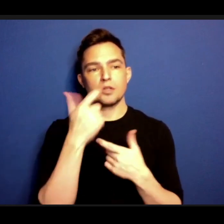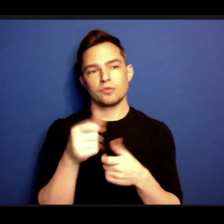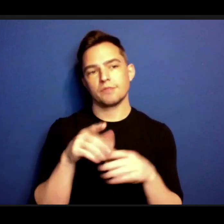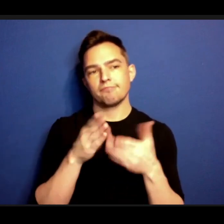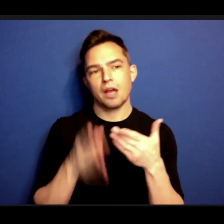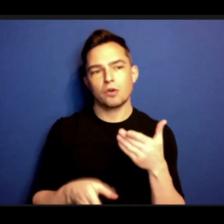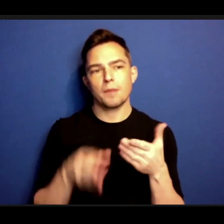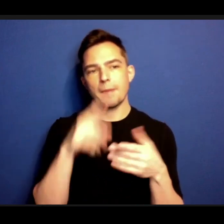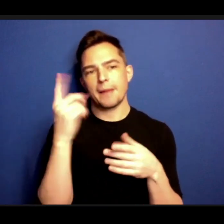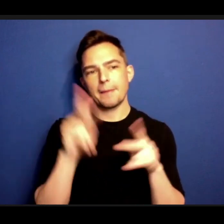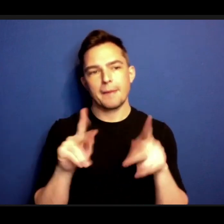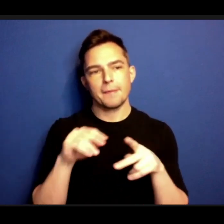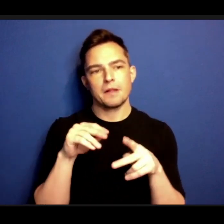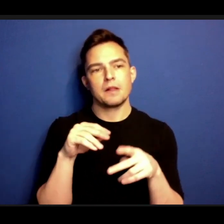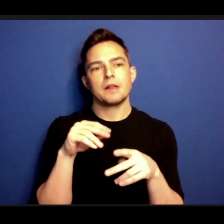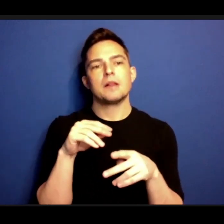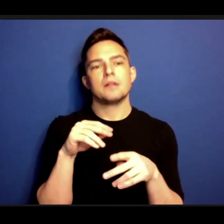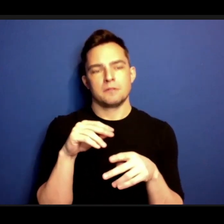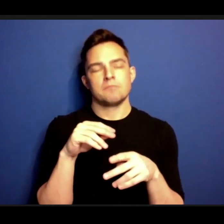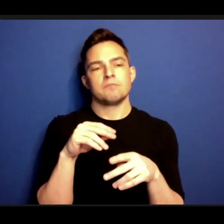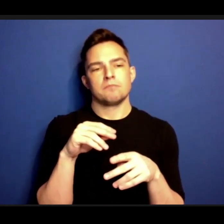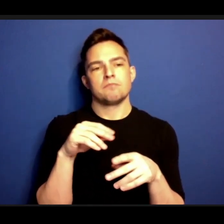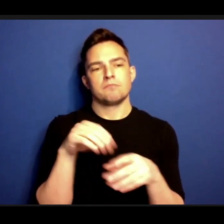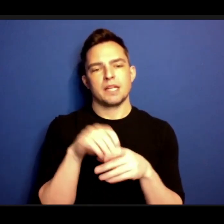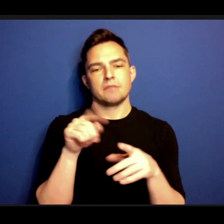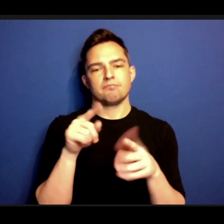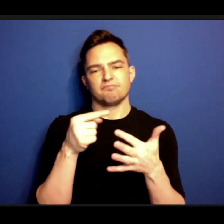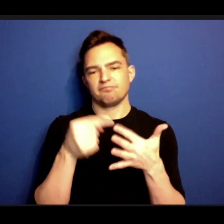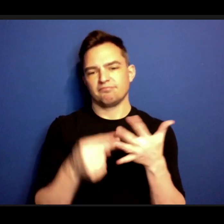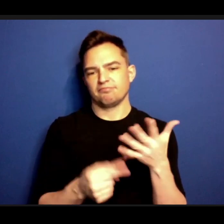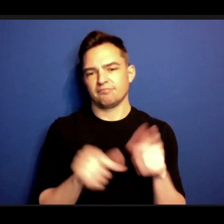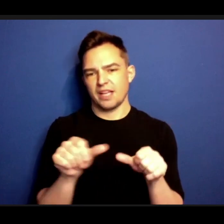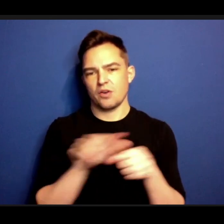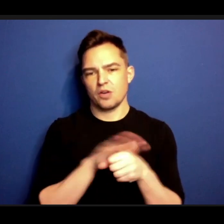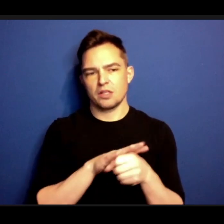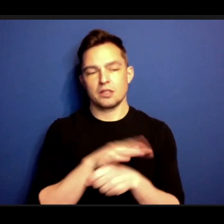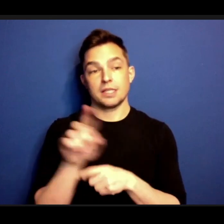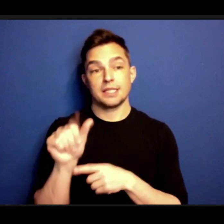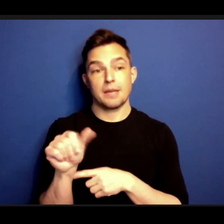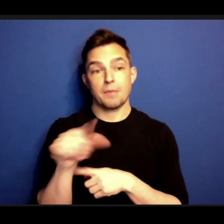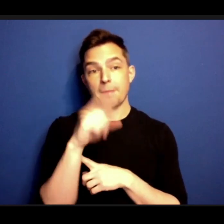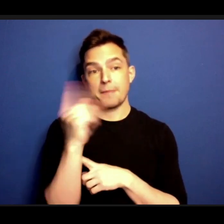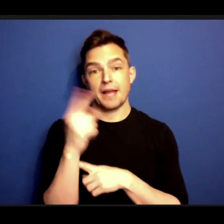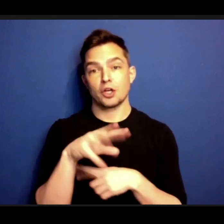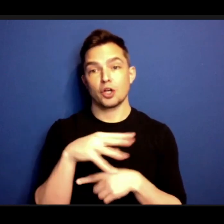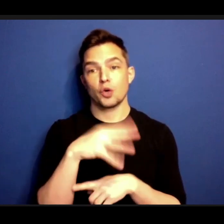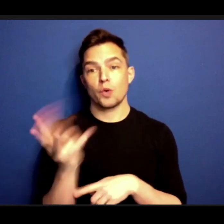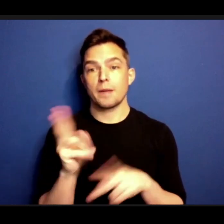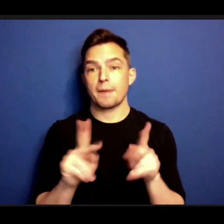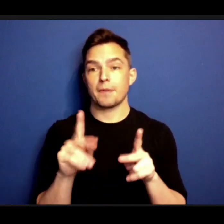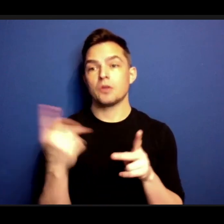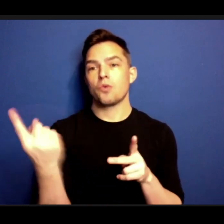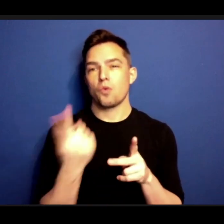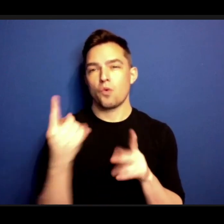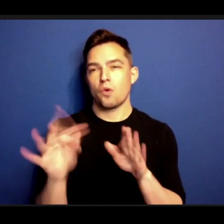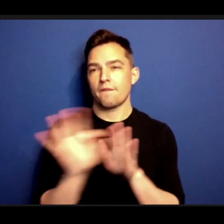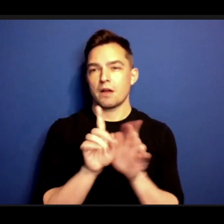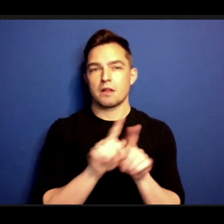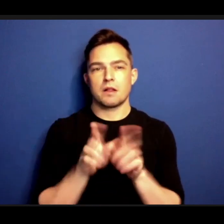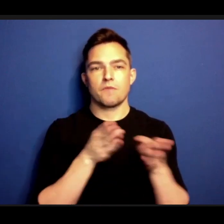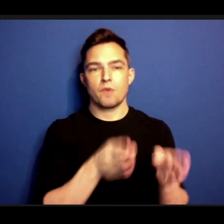people in these areas. Disabled, black, and queer people have always found ways of surviving